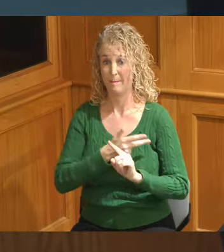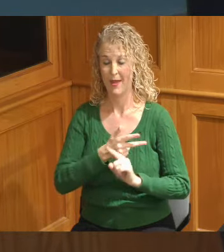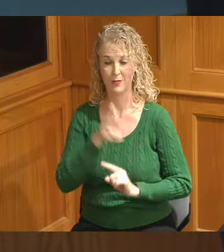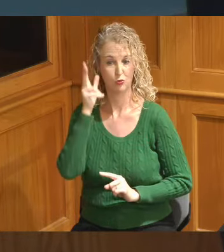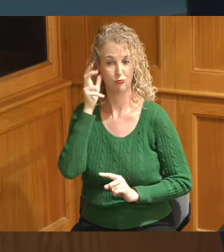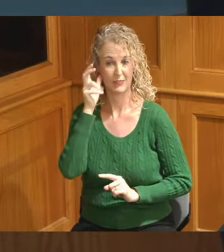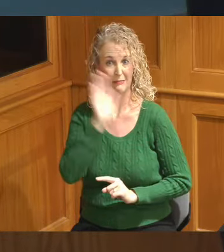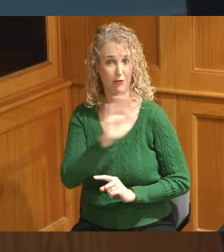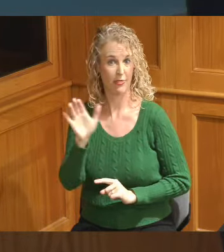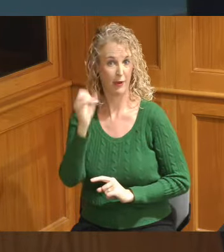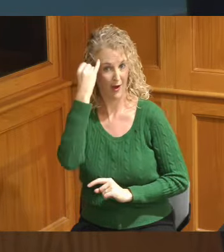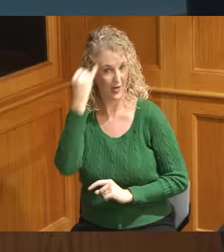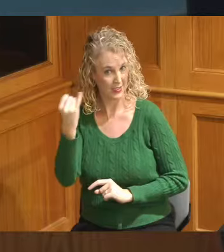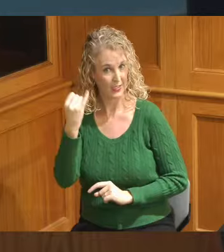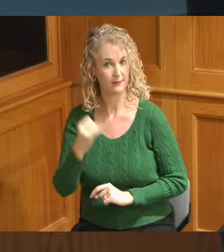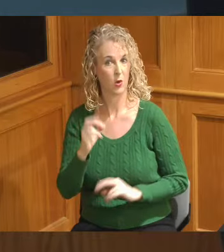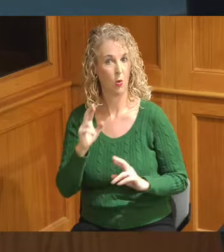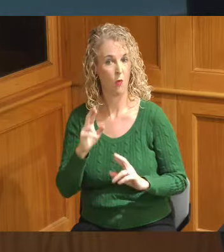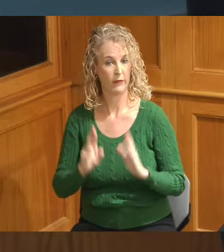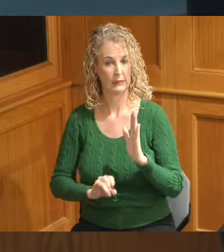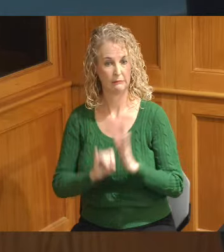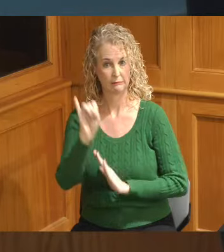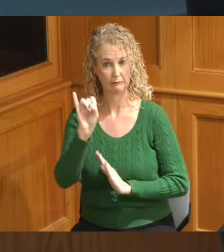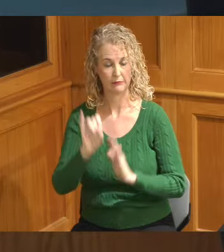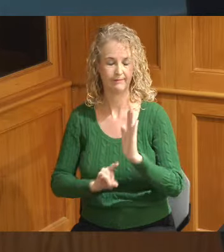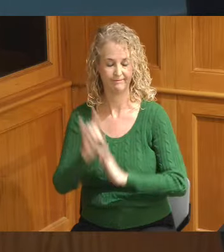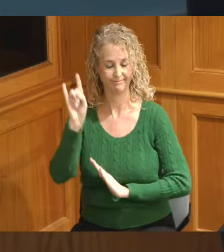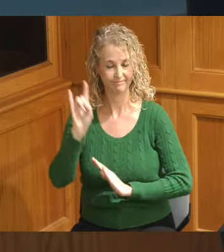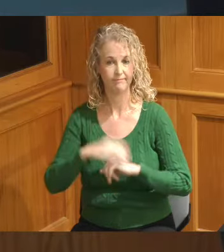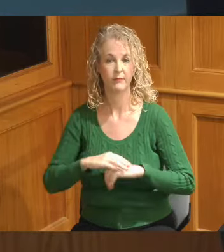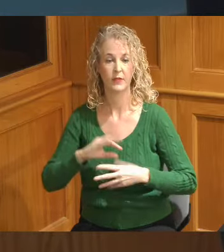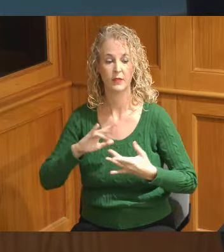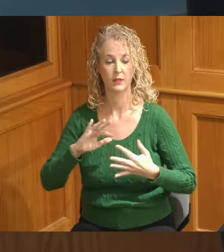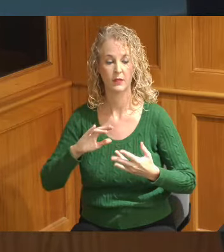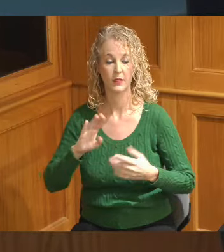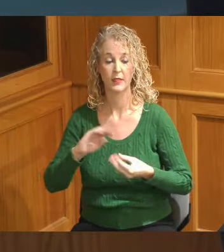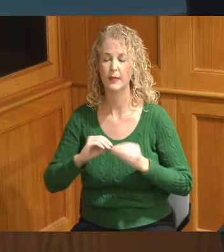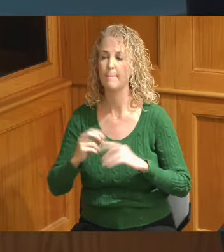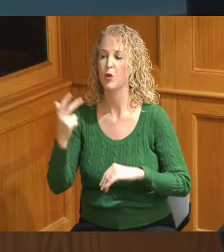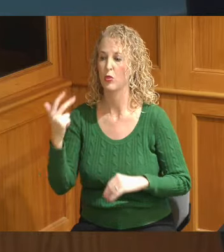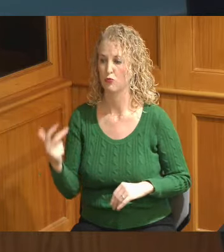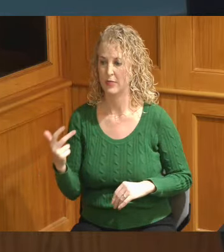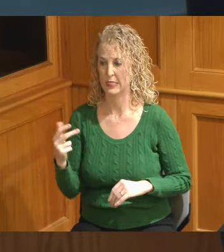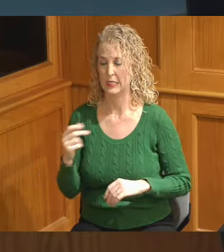program launched hopefully. so I'm excited about that. on on by leave 3, the cyber security one,